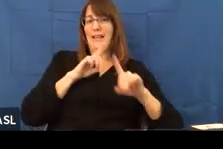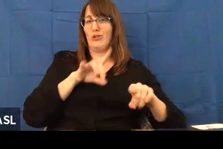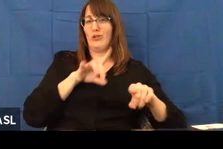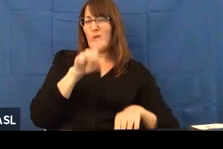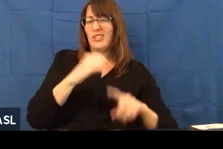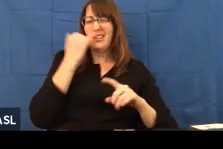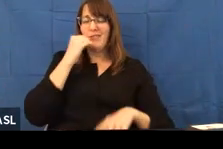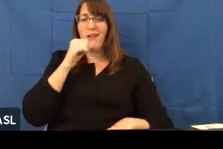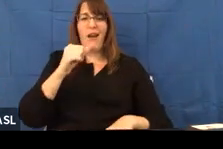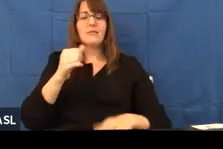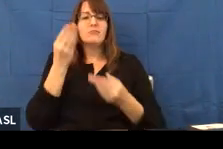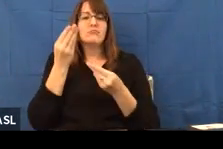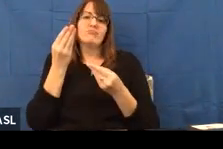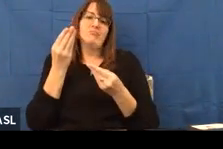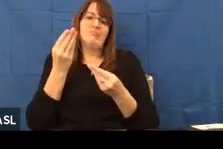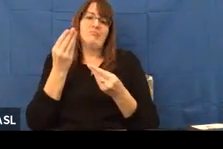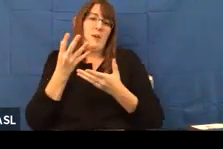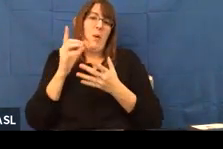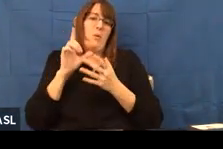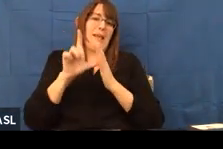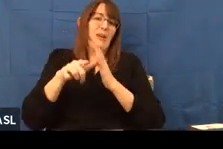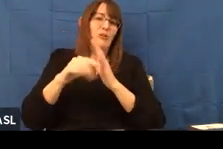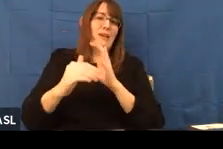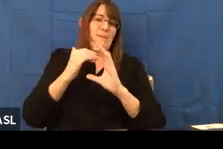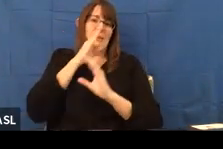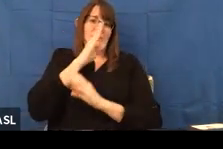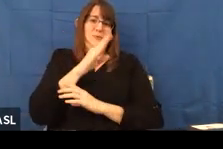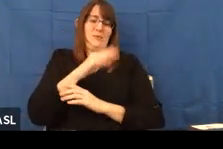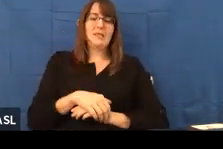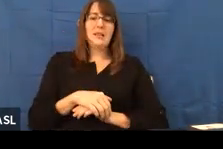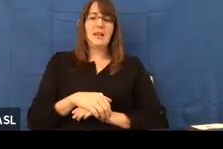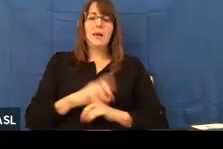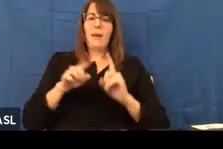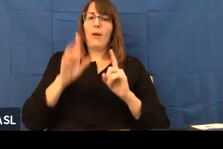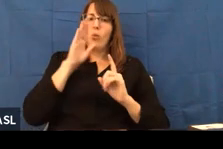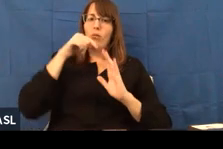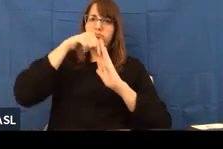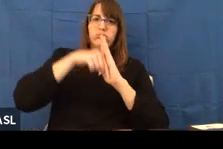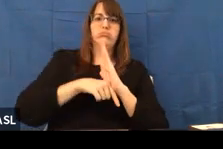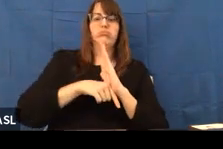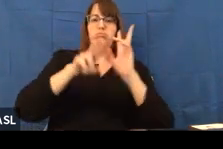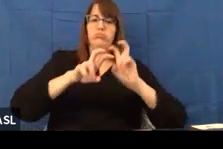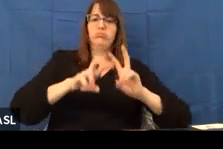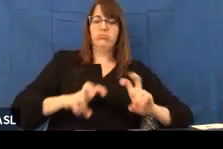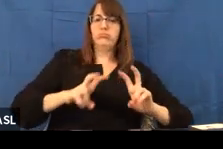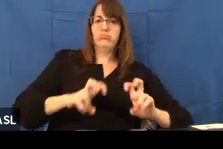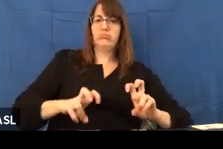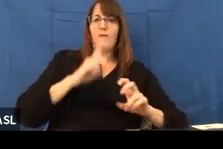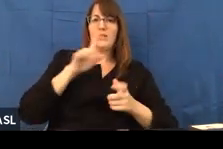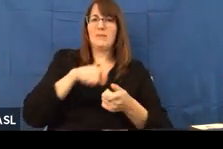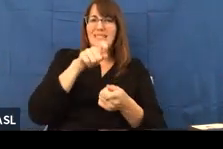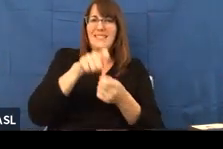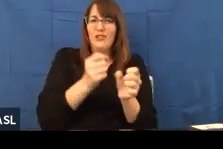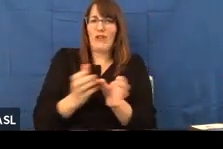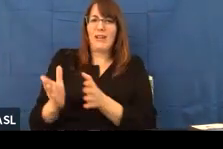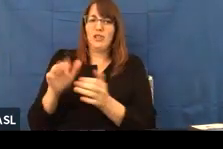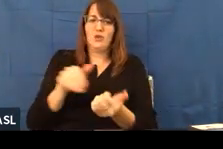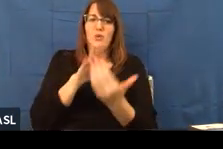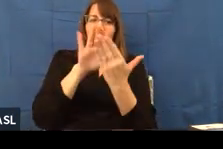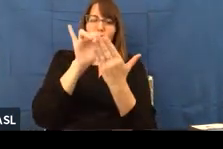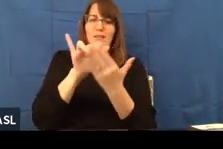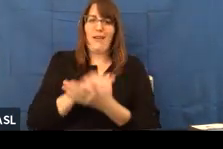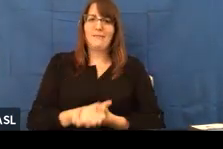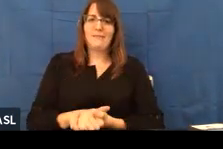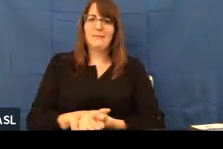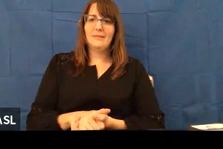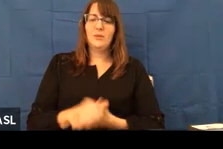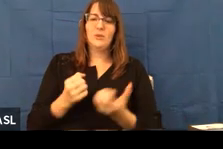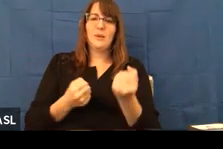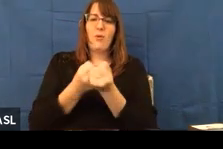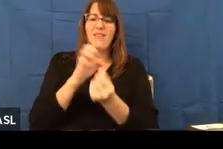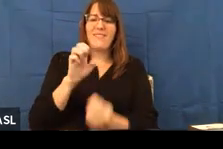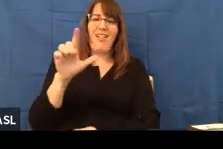Allison Frenzel : Feel free to reach out to us for more specifics, but we will be going into details in future slides about specific strategies that might support your students, of course, using as much